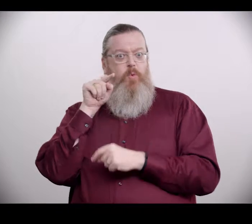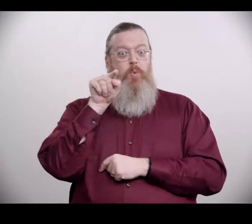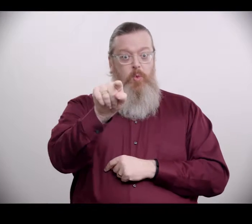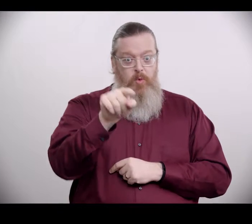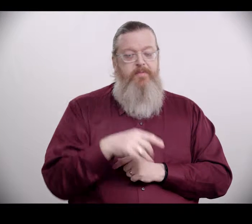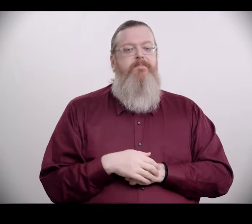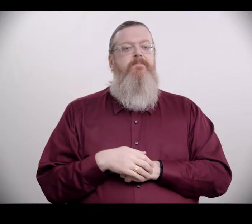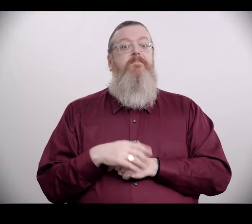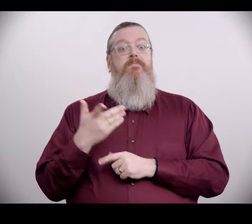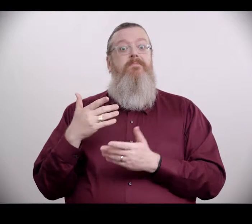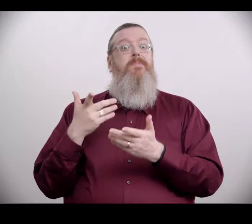for you.